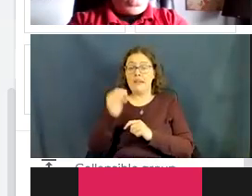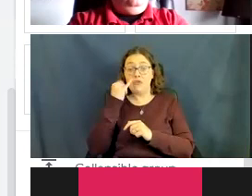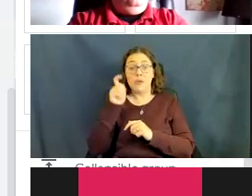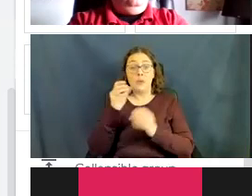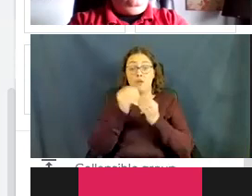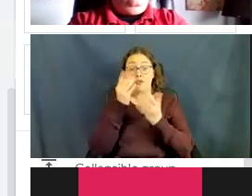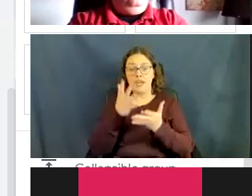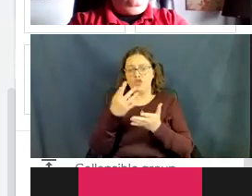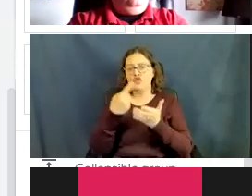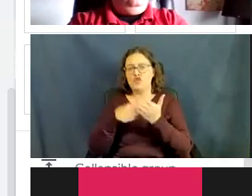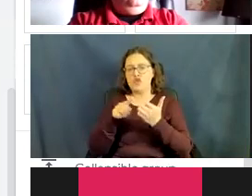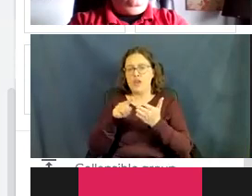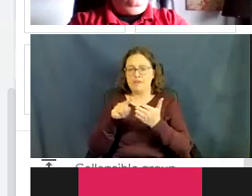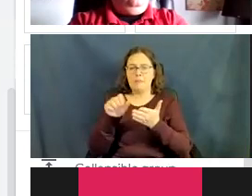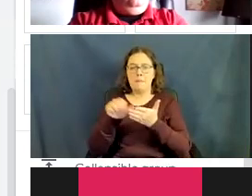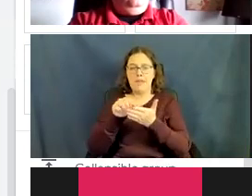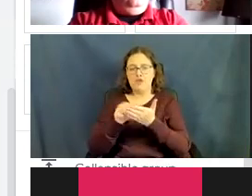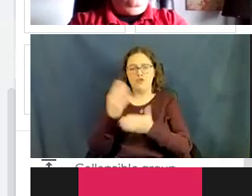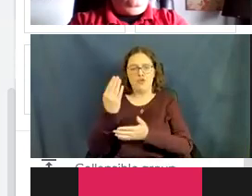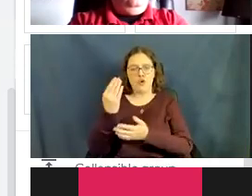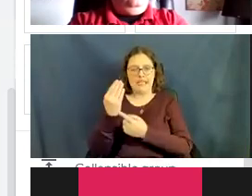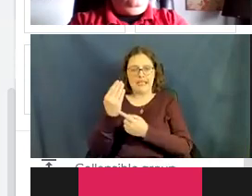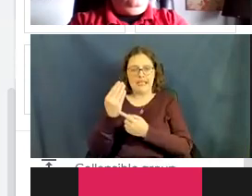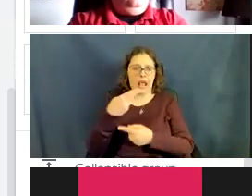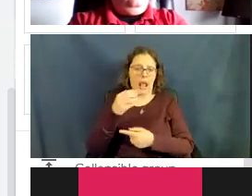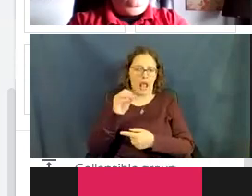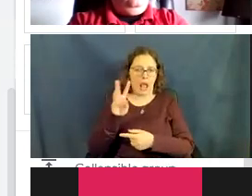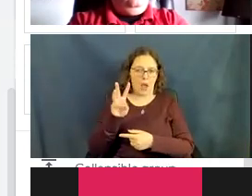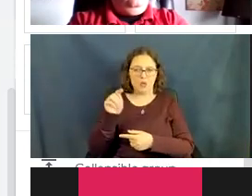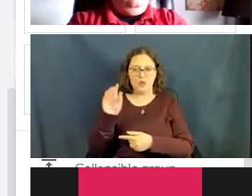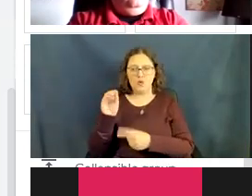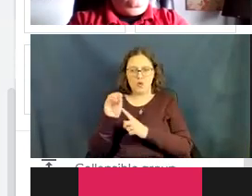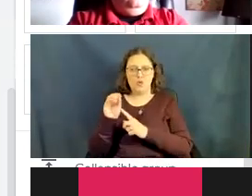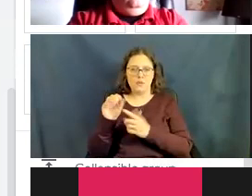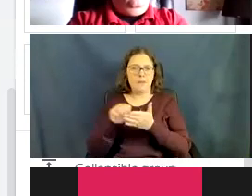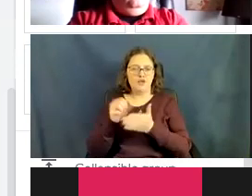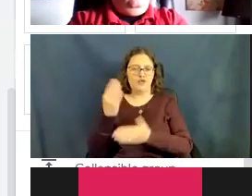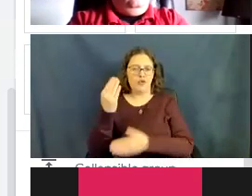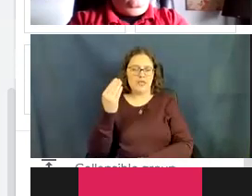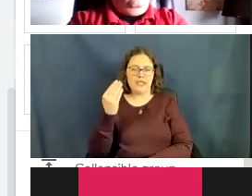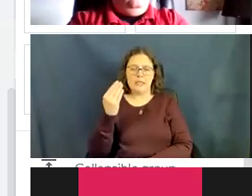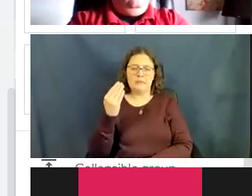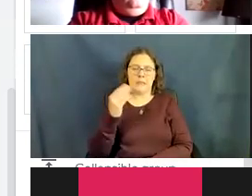Number two, Michelle or Ian, will need to know so they can delete and reset